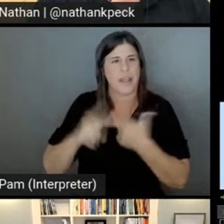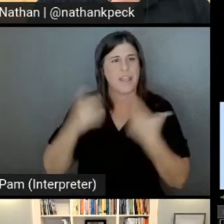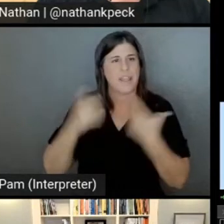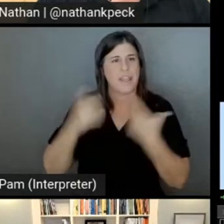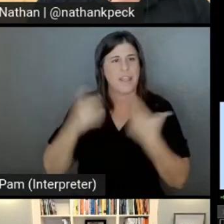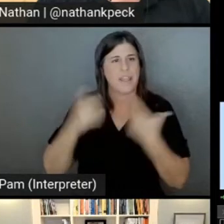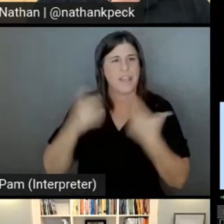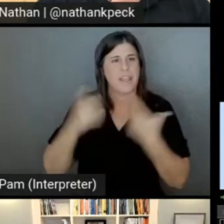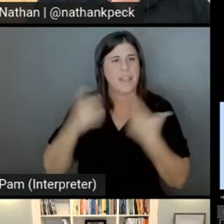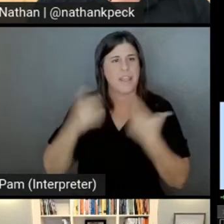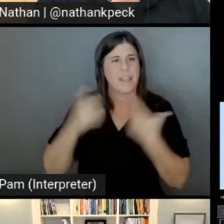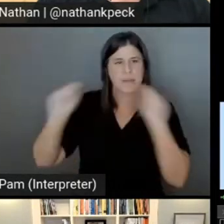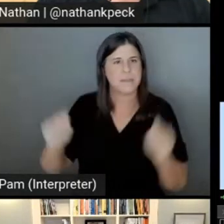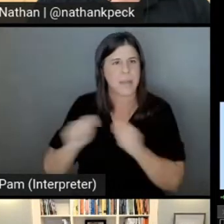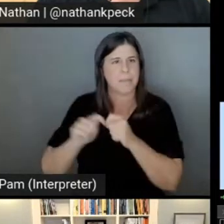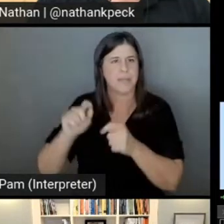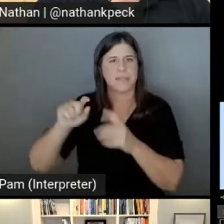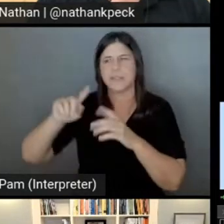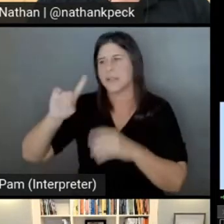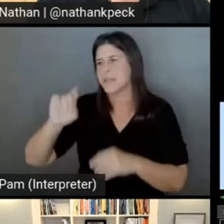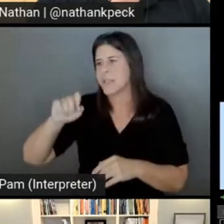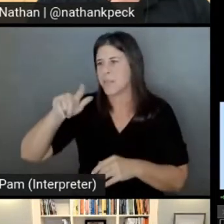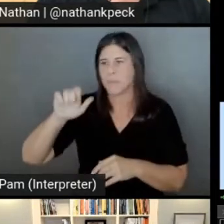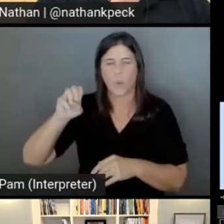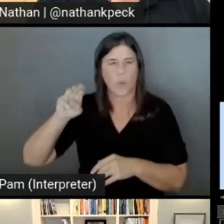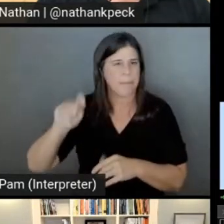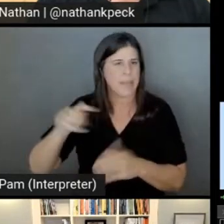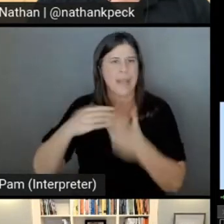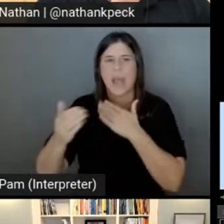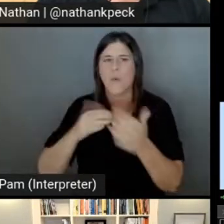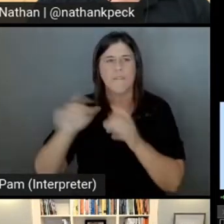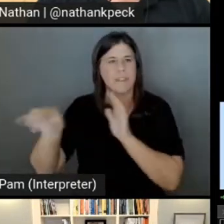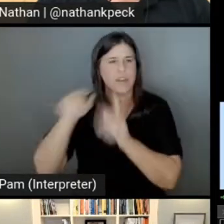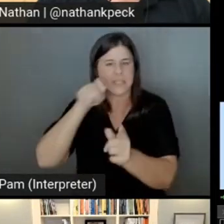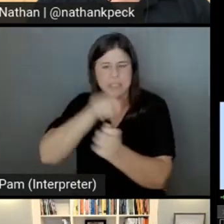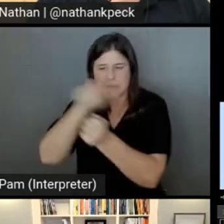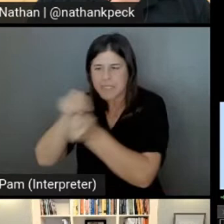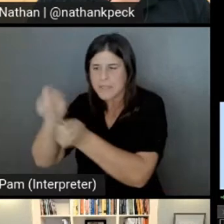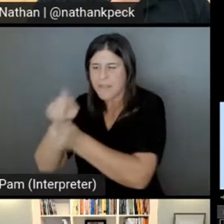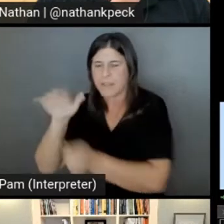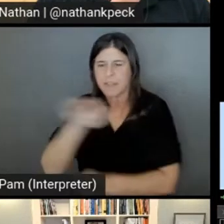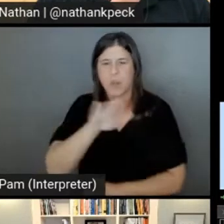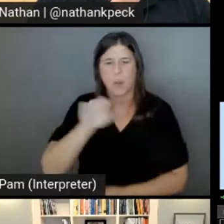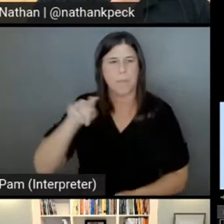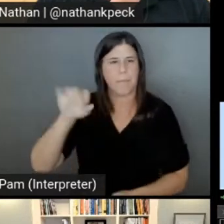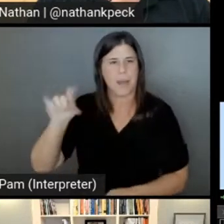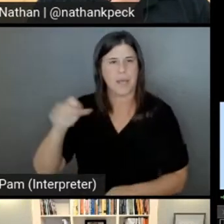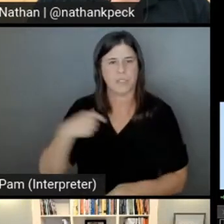or deployments, or however they're specifying their pods. And so we use the scheduling constraints and pods